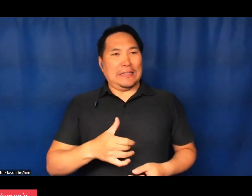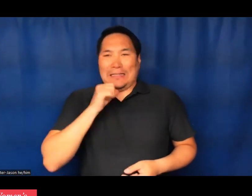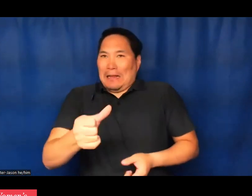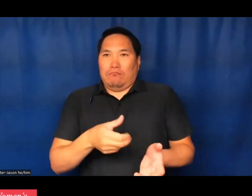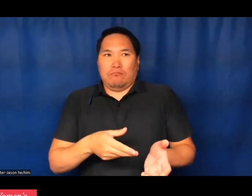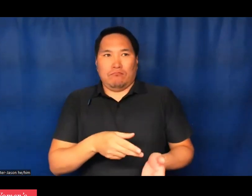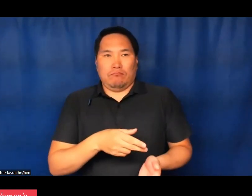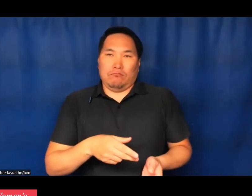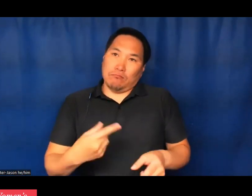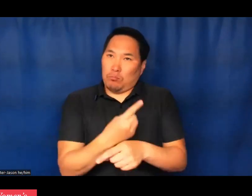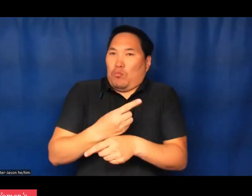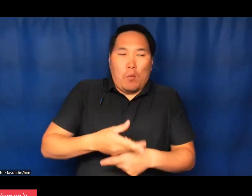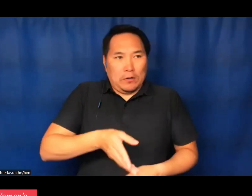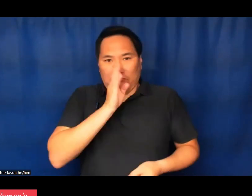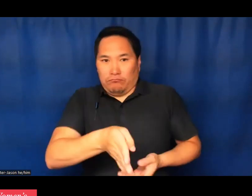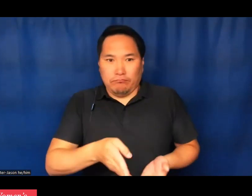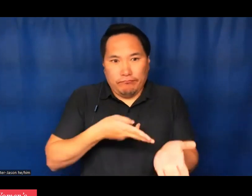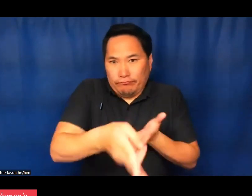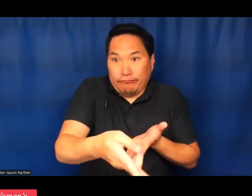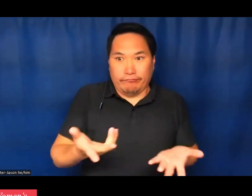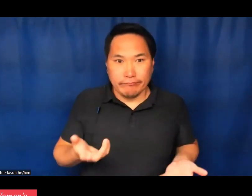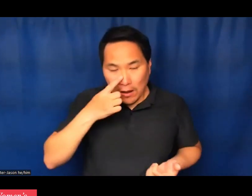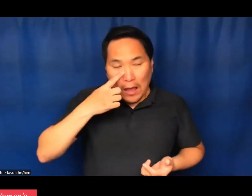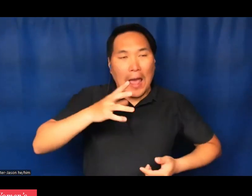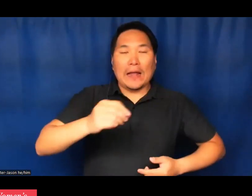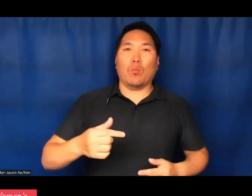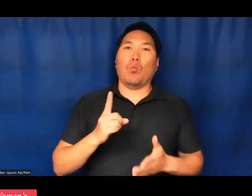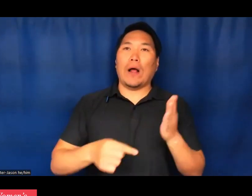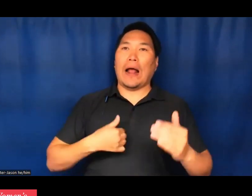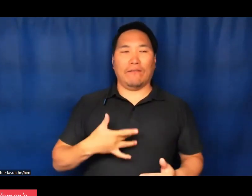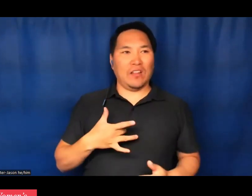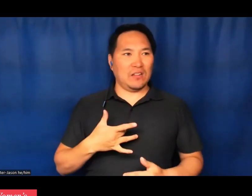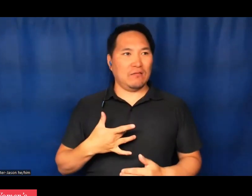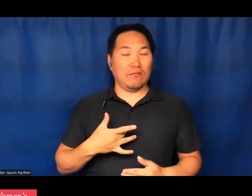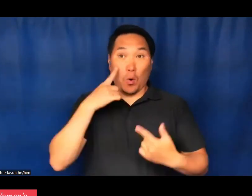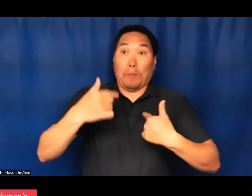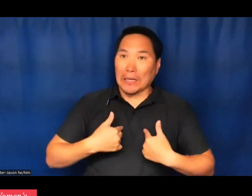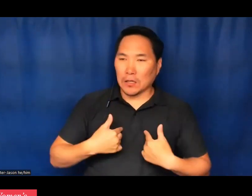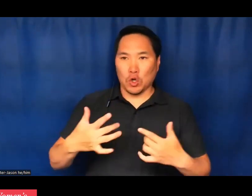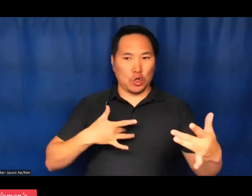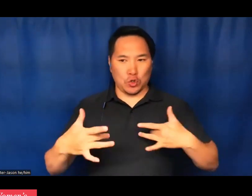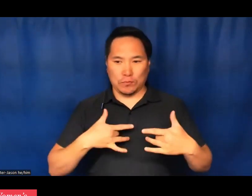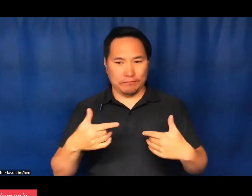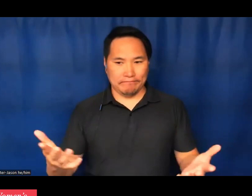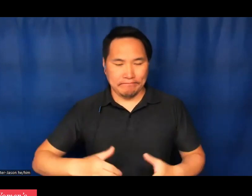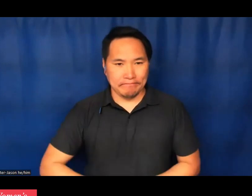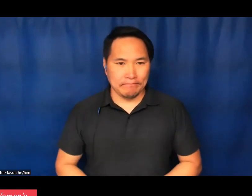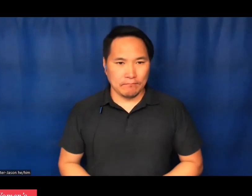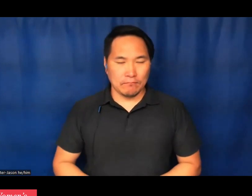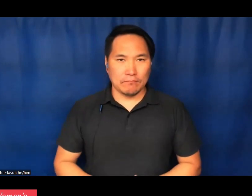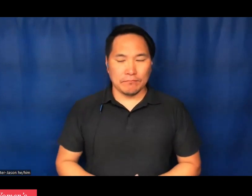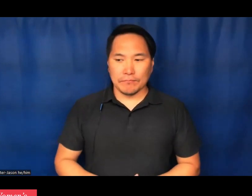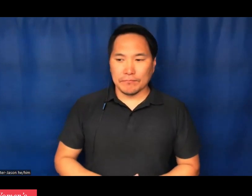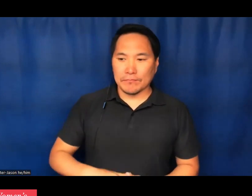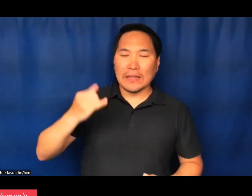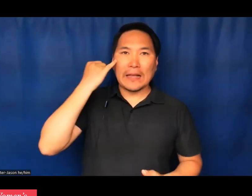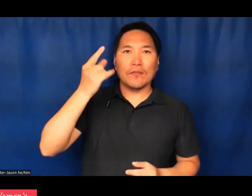What is particularly troubling, I think to me, is the, you're jumping into the concurrences.